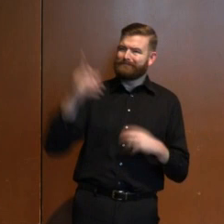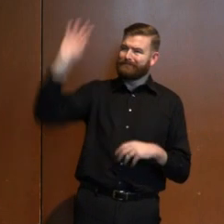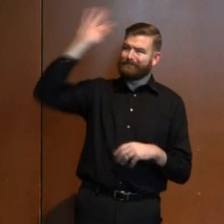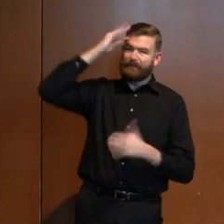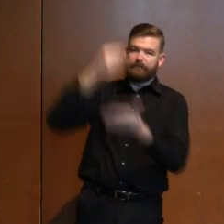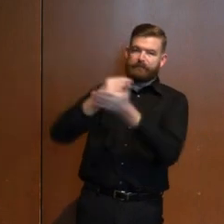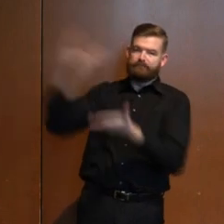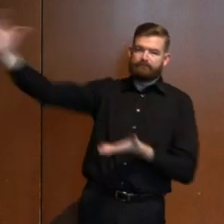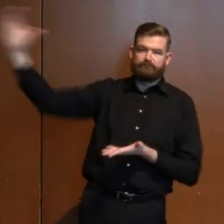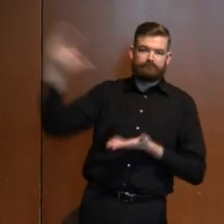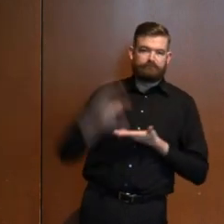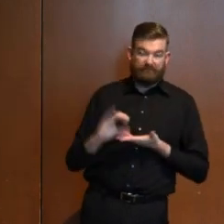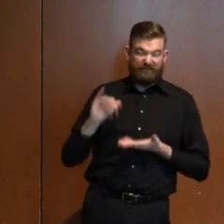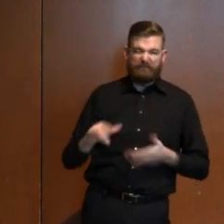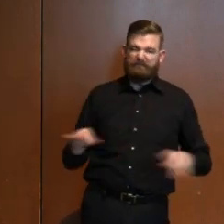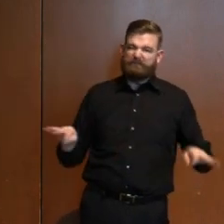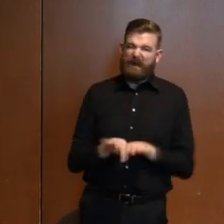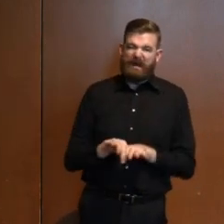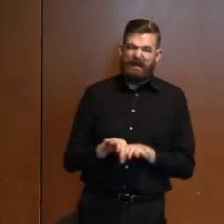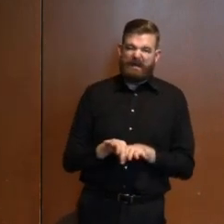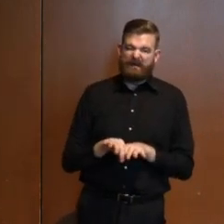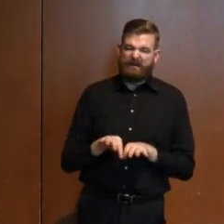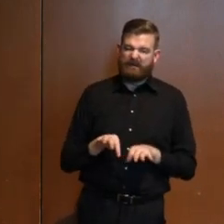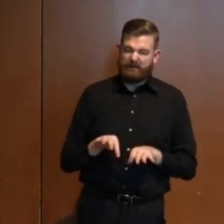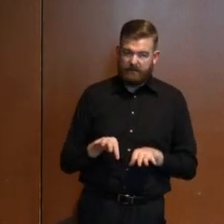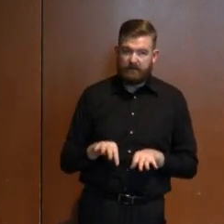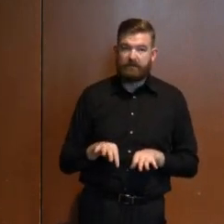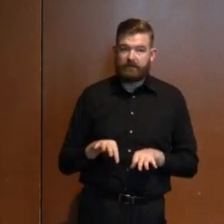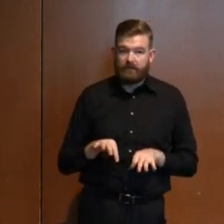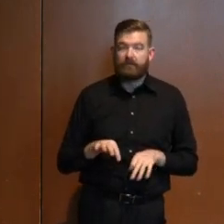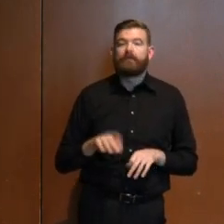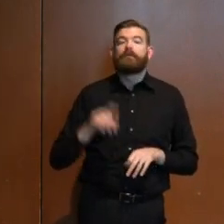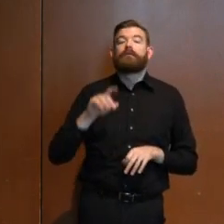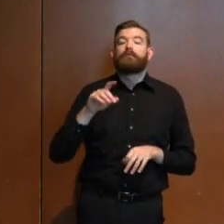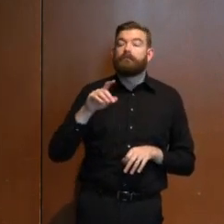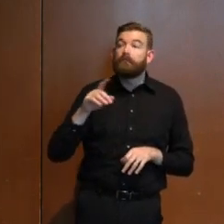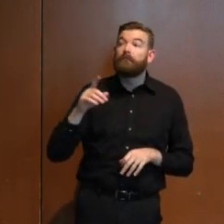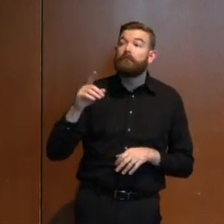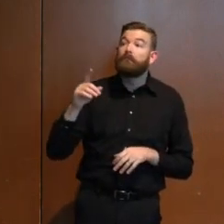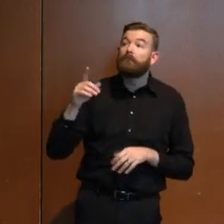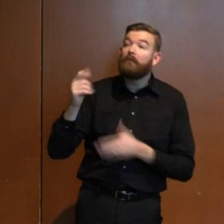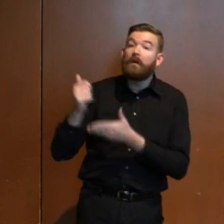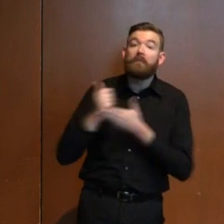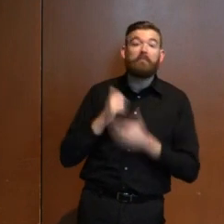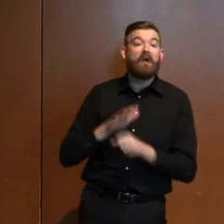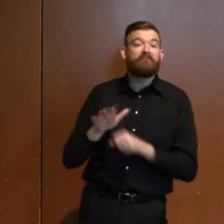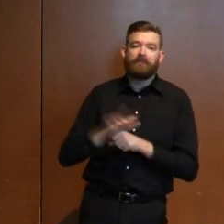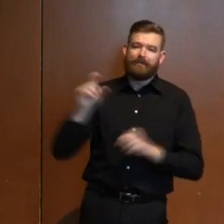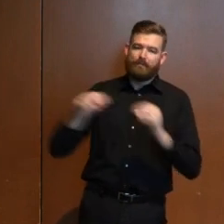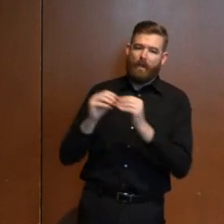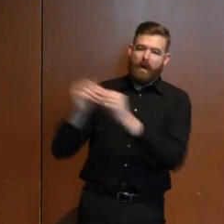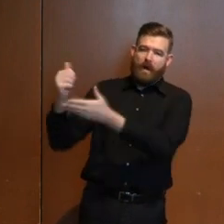WELL. THE DIRECT ASSISTANCE FOR STATE S-S , STATES IS A FIRST STRONG STEP.